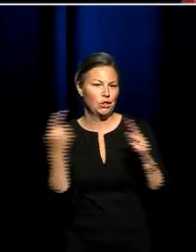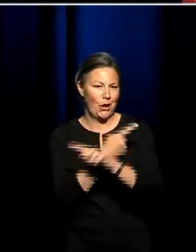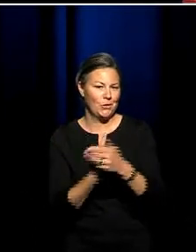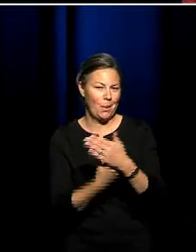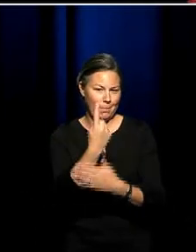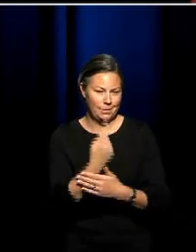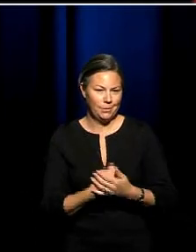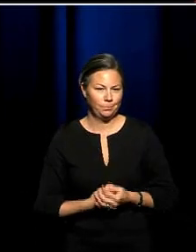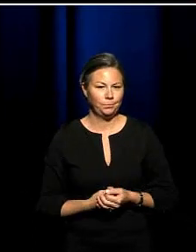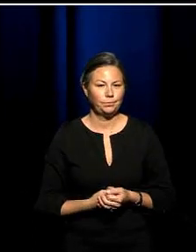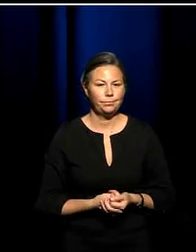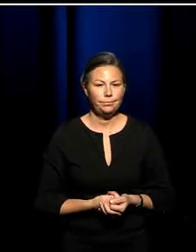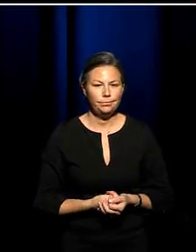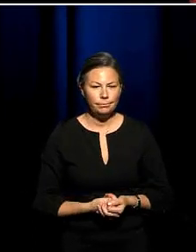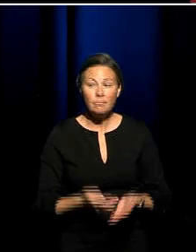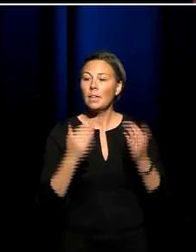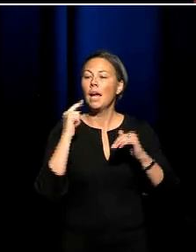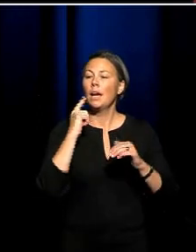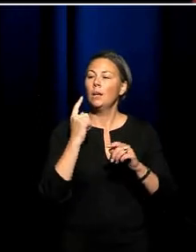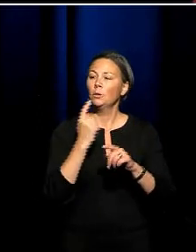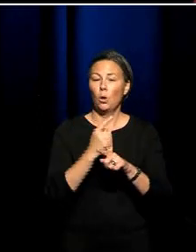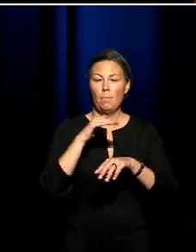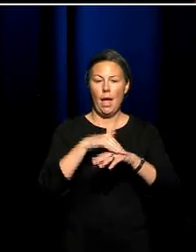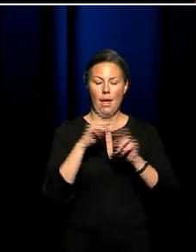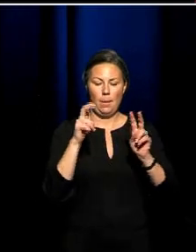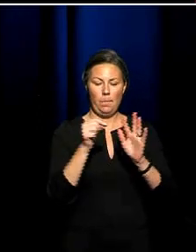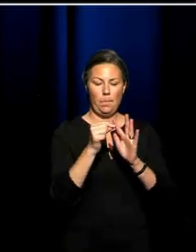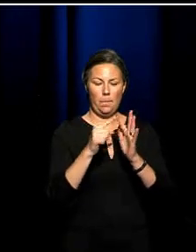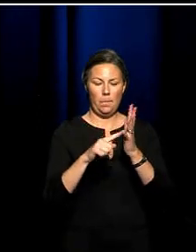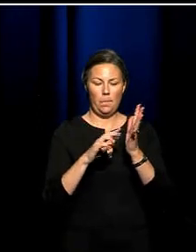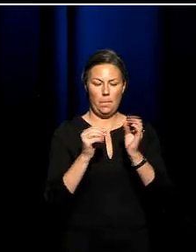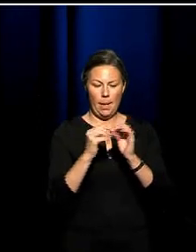a little about public hearings. Public hearings have a vital role to play in